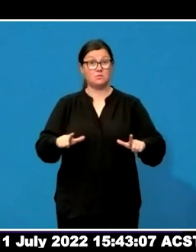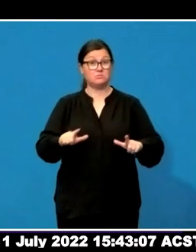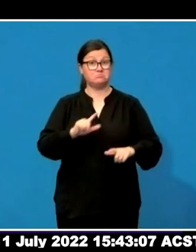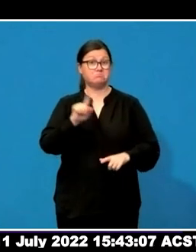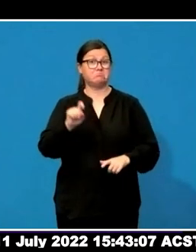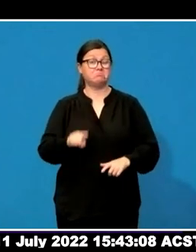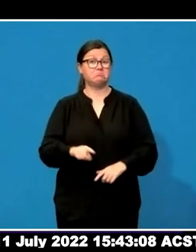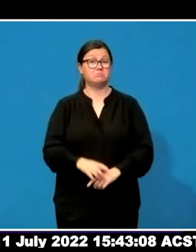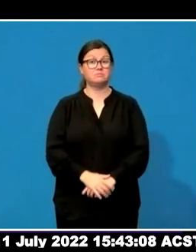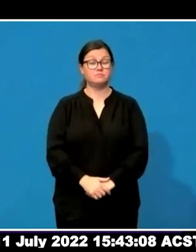No. COMMISSIONER MASON: Okay.